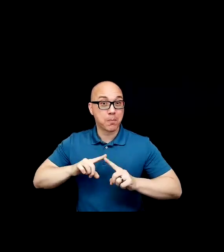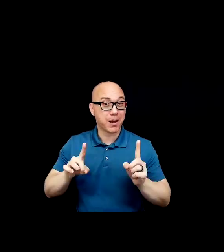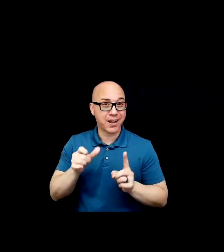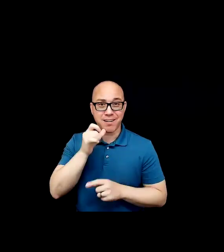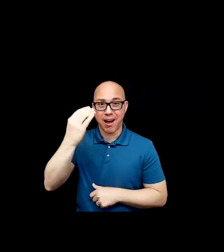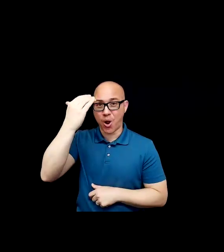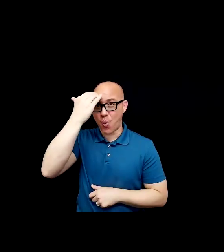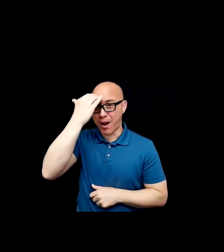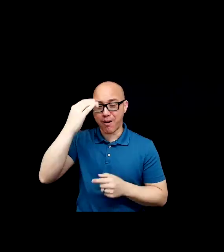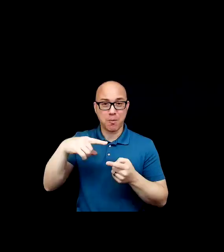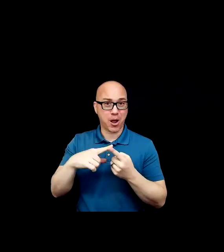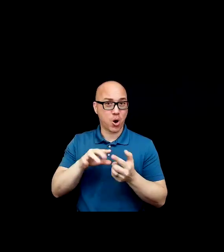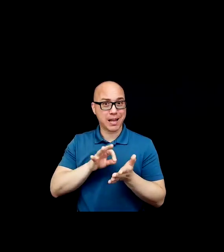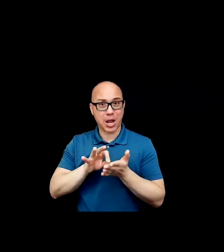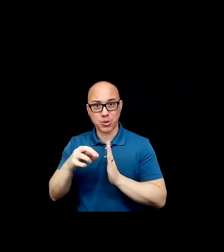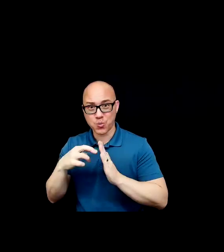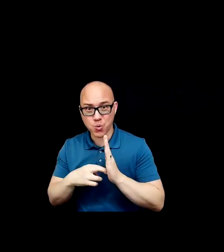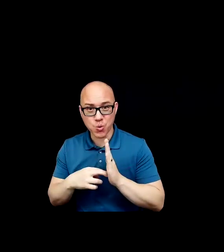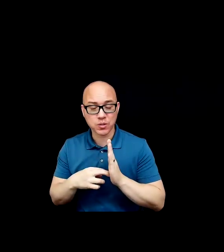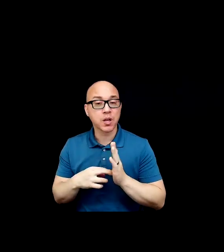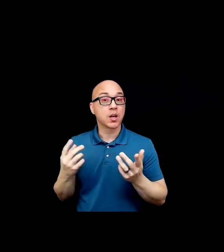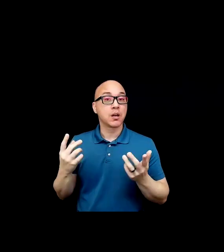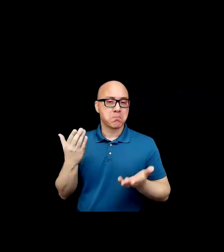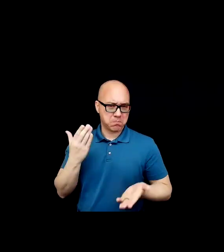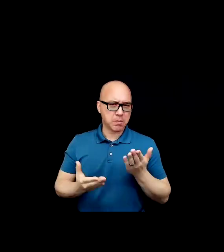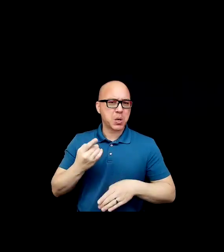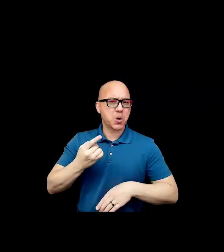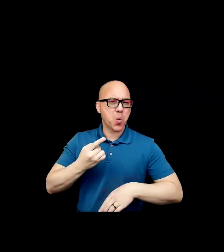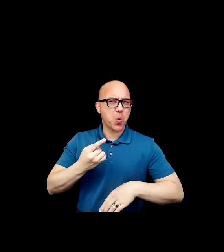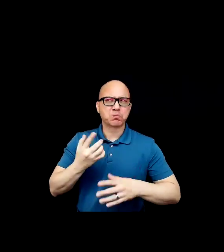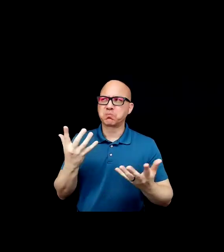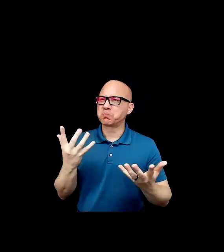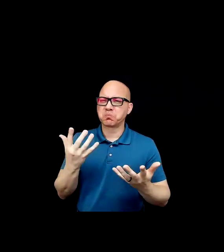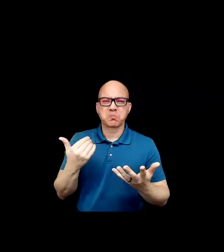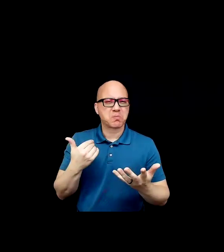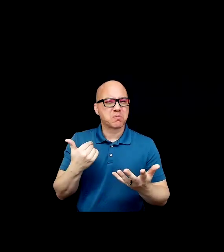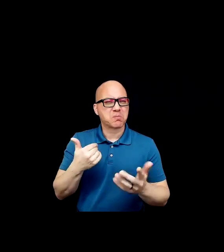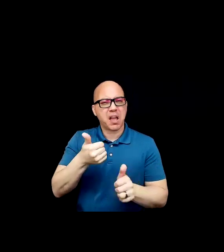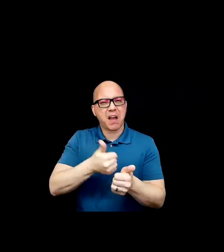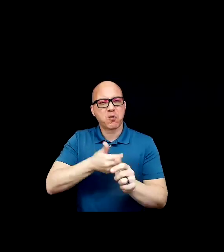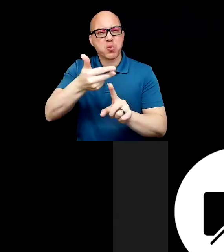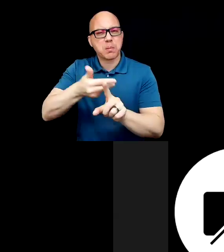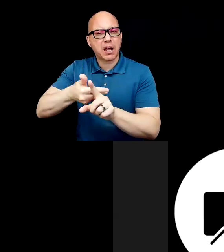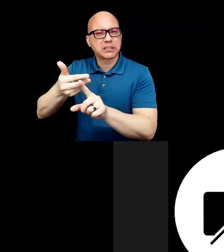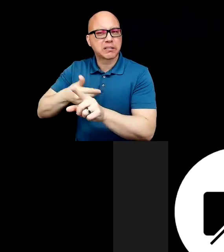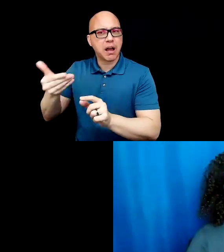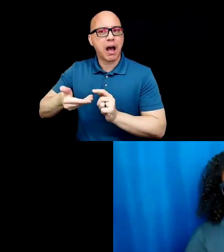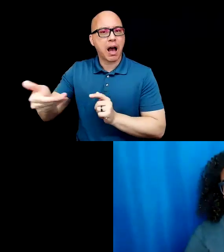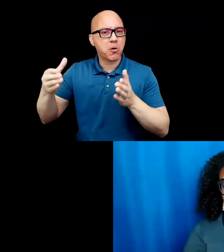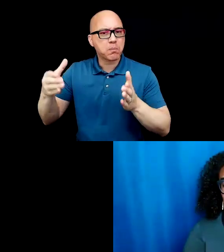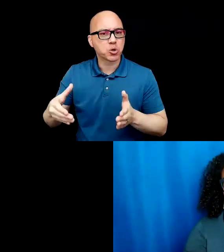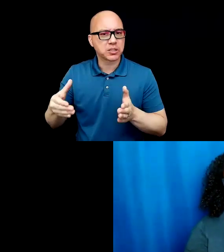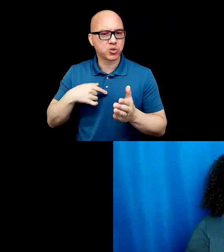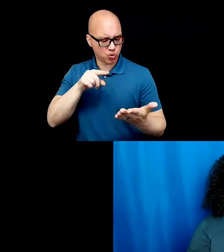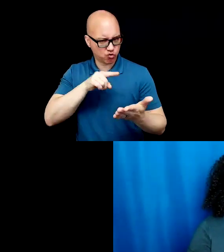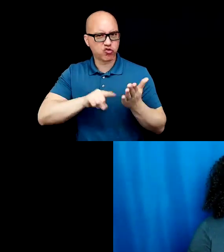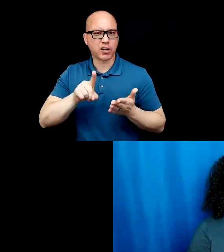hire a professional to come back and review your work every quarter. If not, at least twice a year.